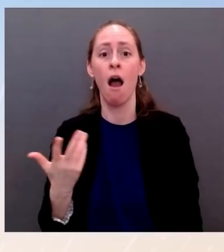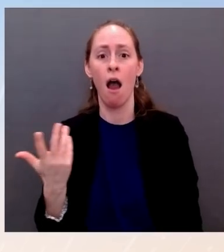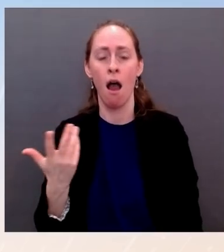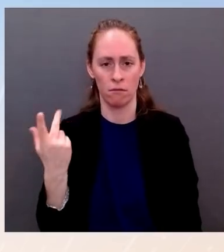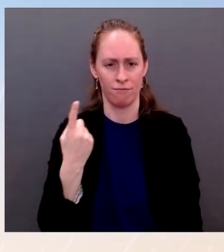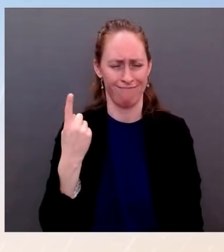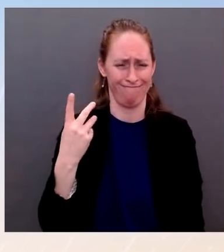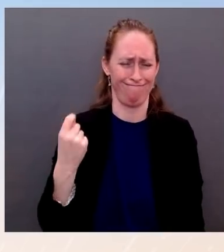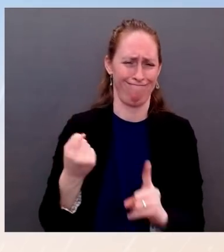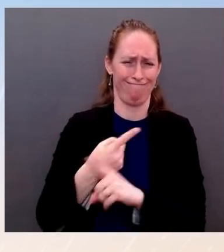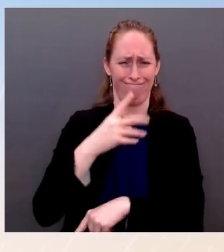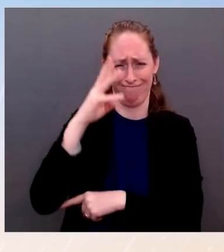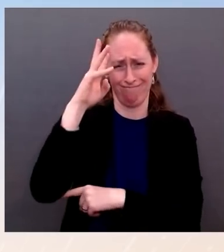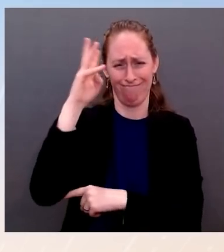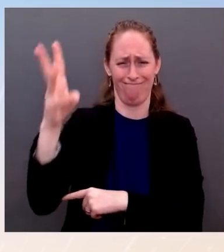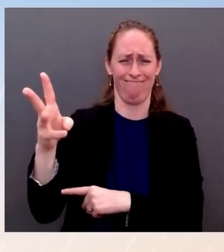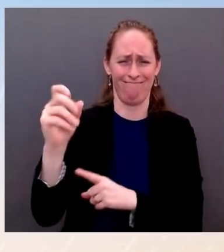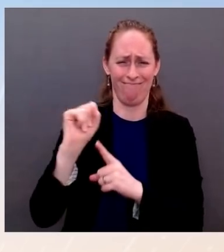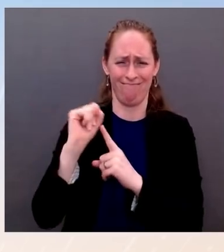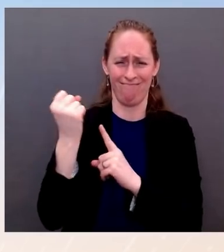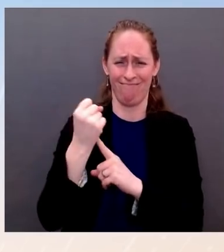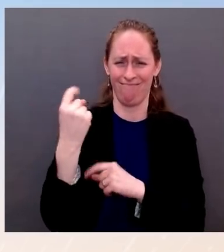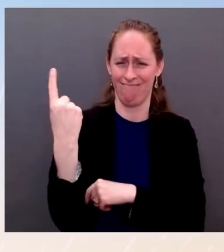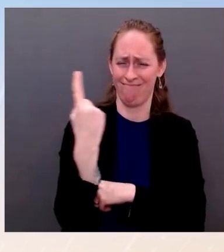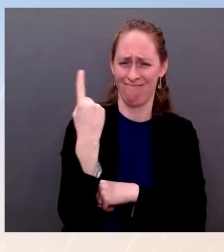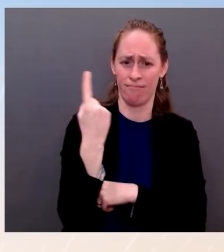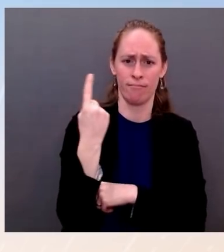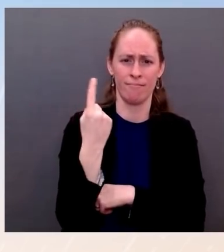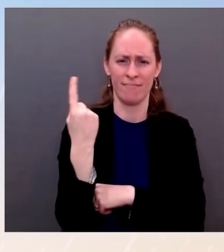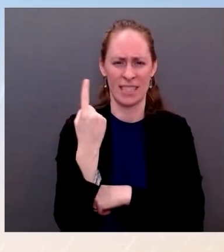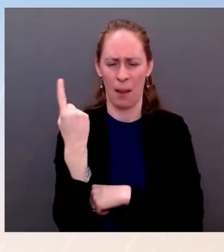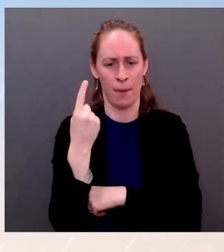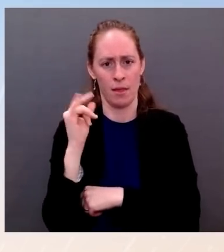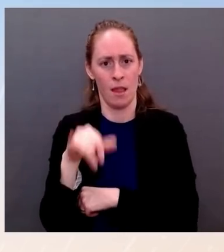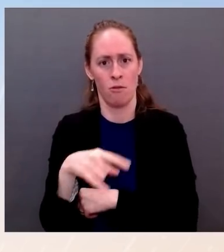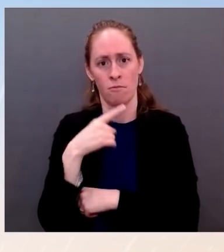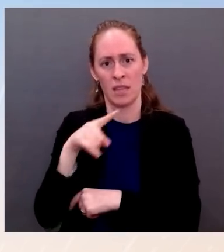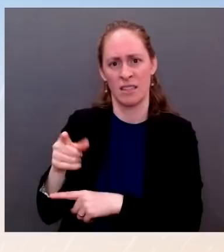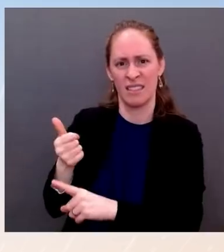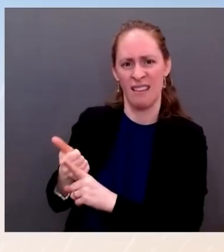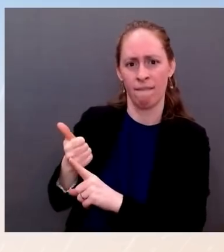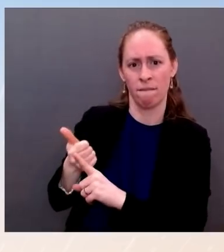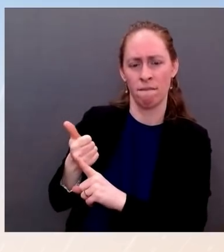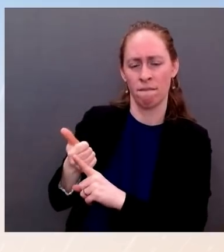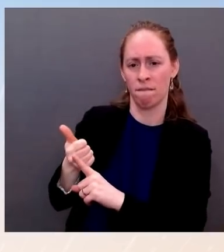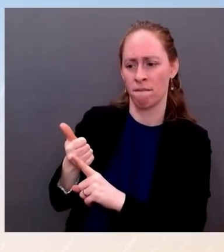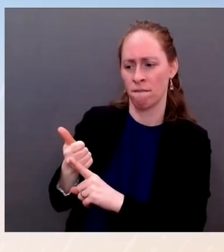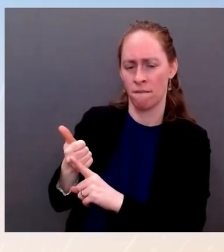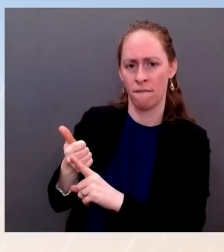And we are calling that out publicly because we do believe that if Russia chooses to do that,